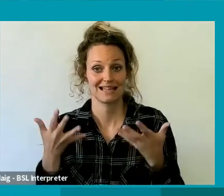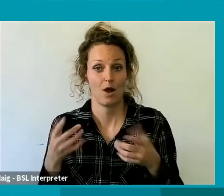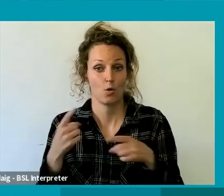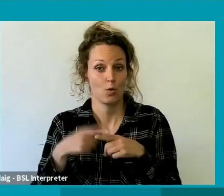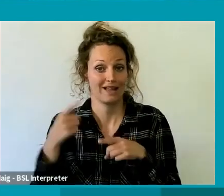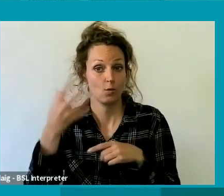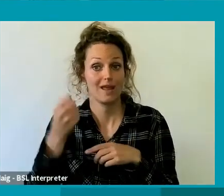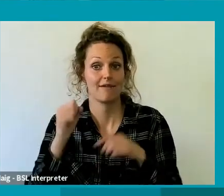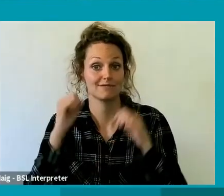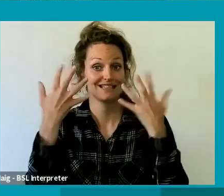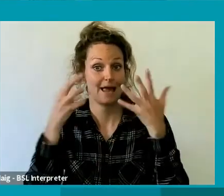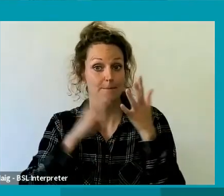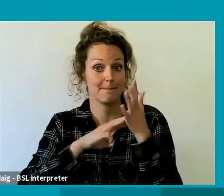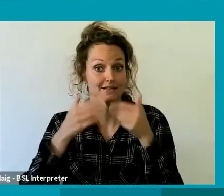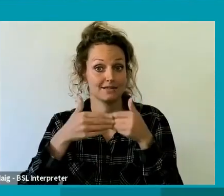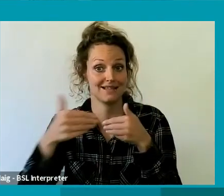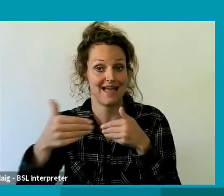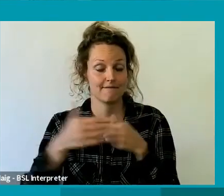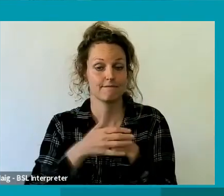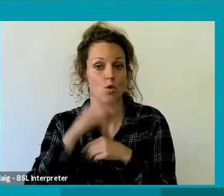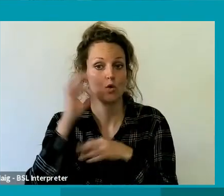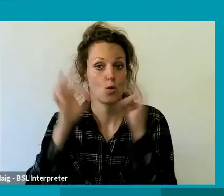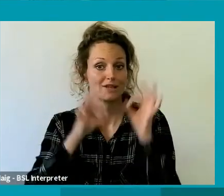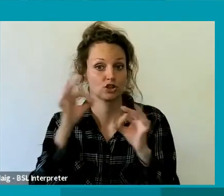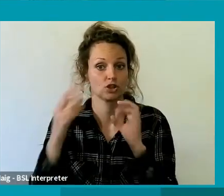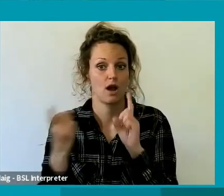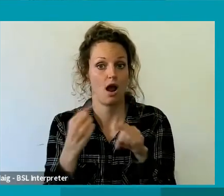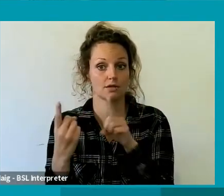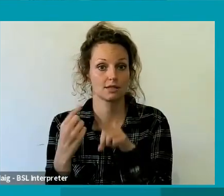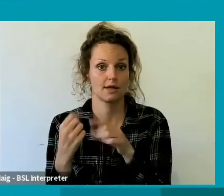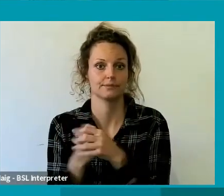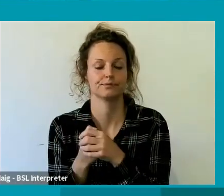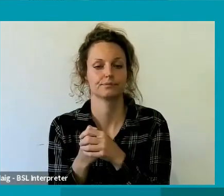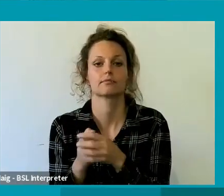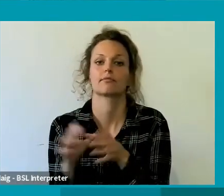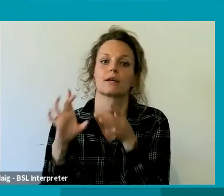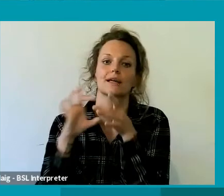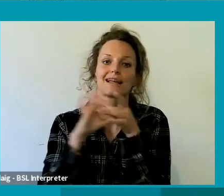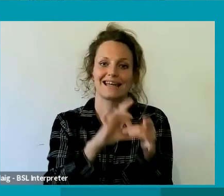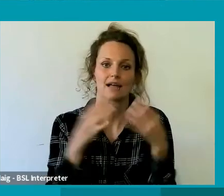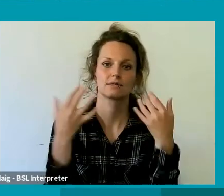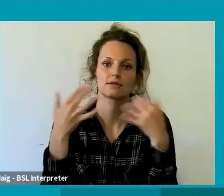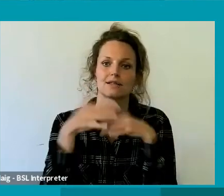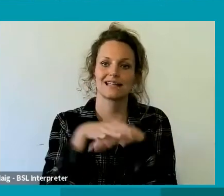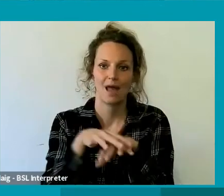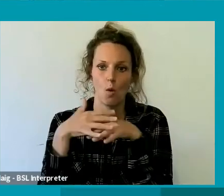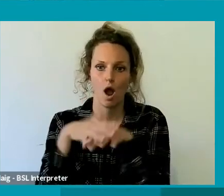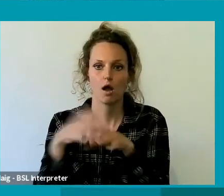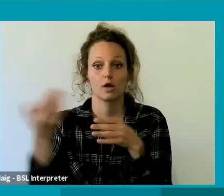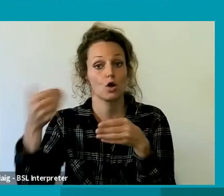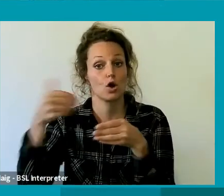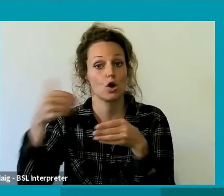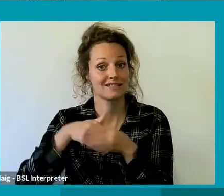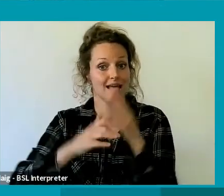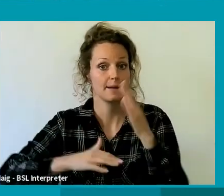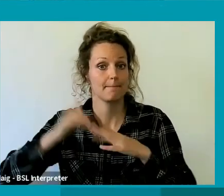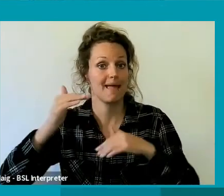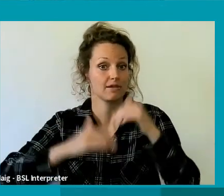we've got 10 minutes for some Q&A's. Connecting networking content building. This would be then the next stage